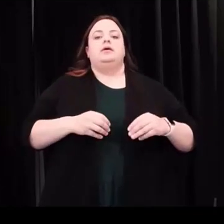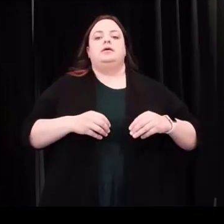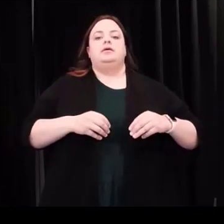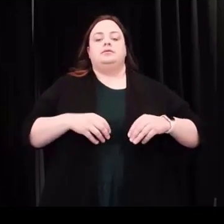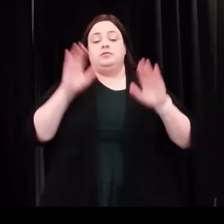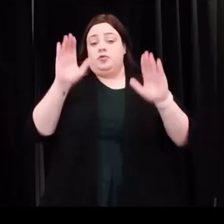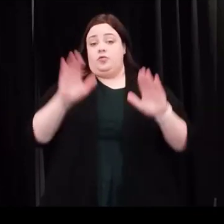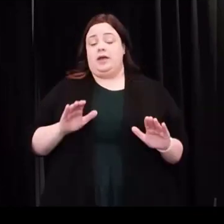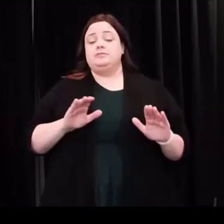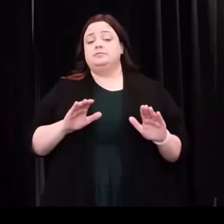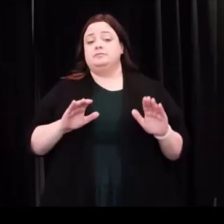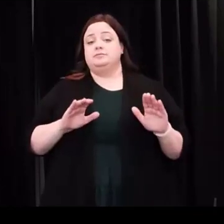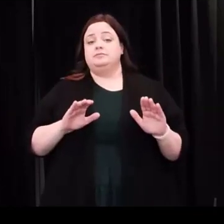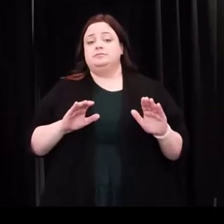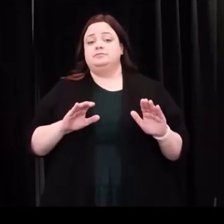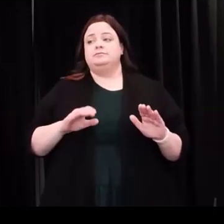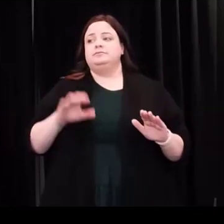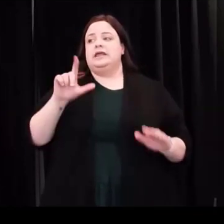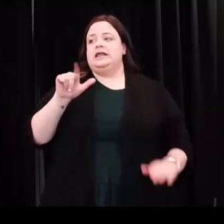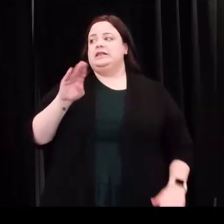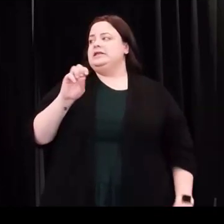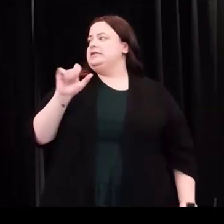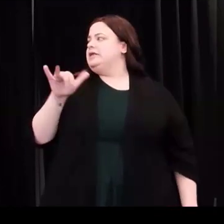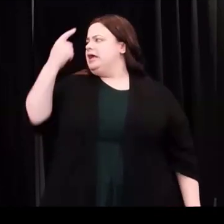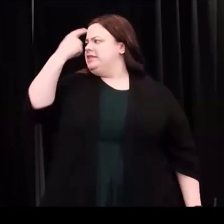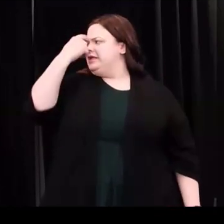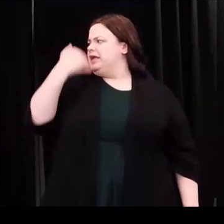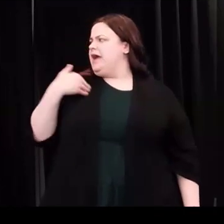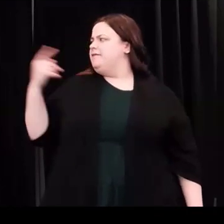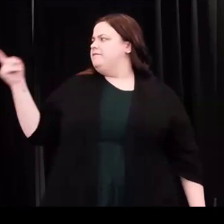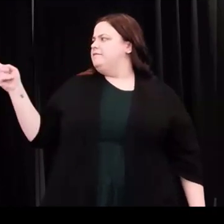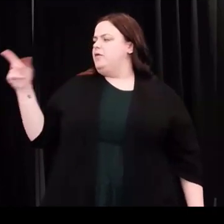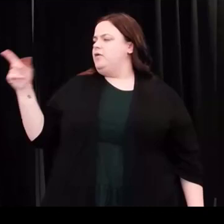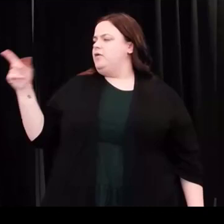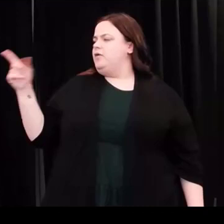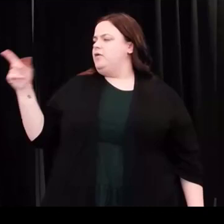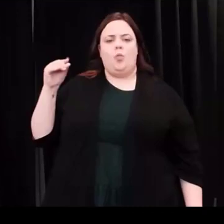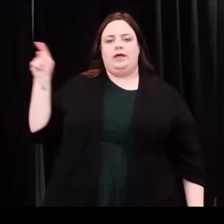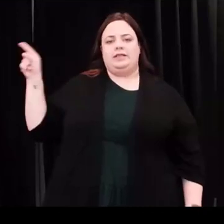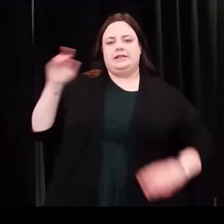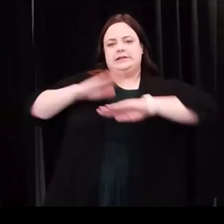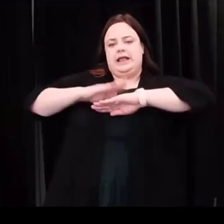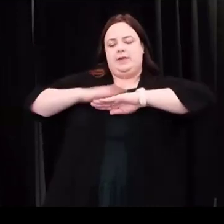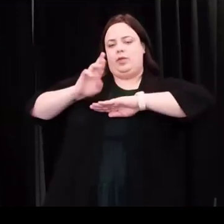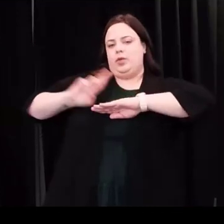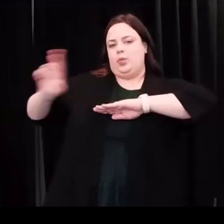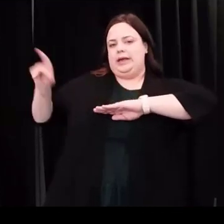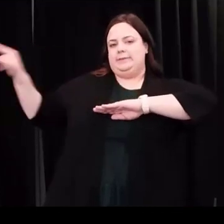great. And Lindsay, I think you have this table to our right.